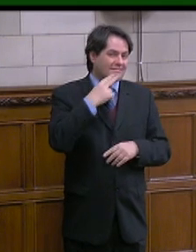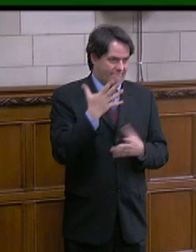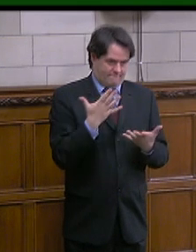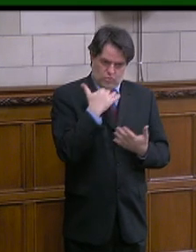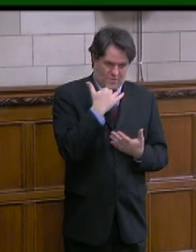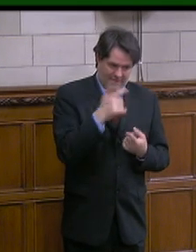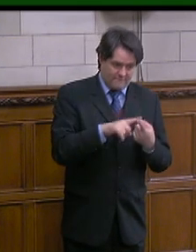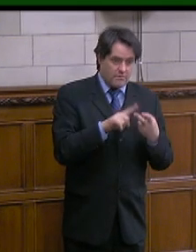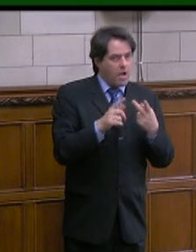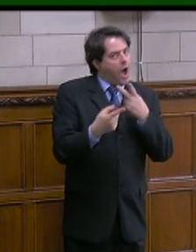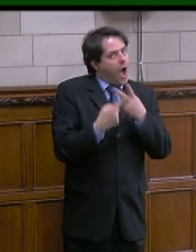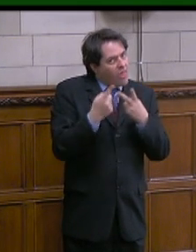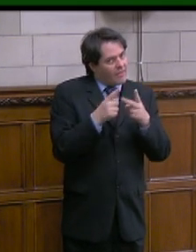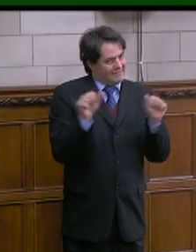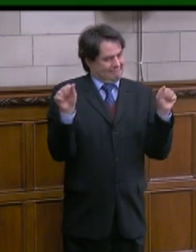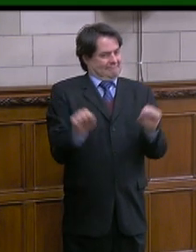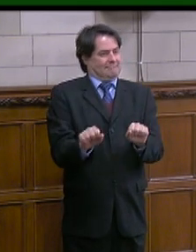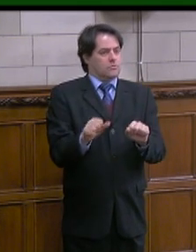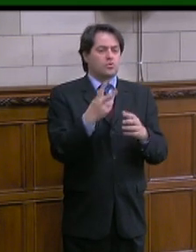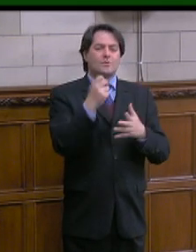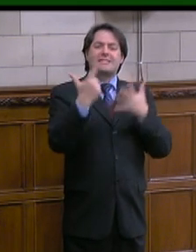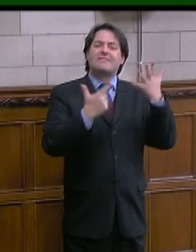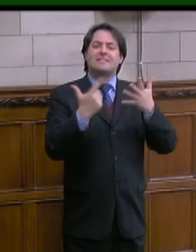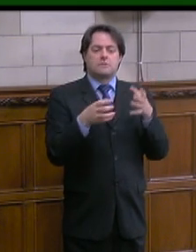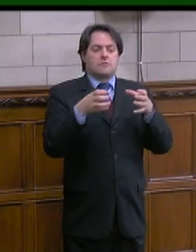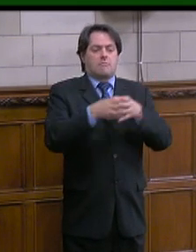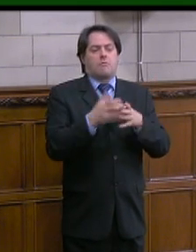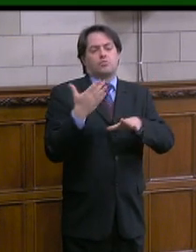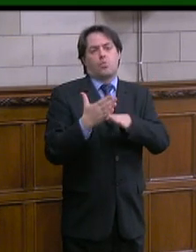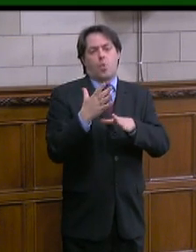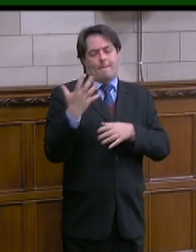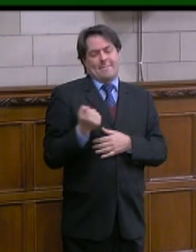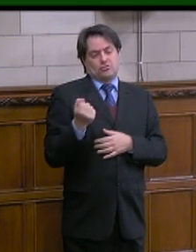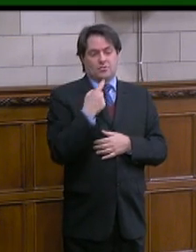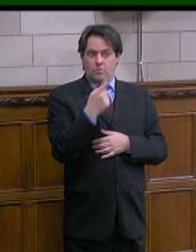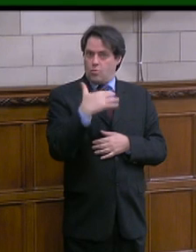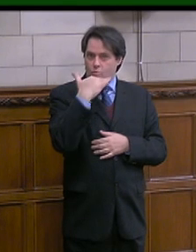In 2017, the Department for Work and Pensions highlighted that shortages in sign language